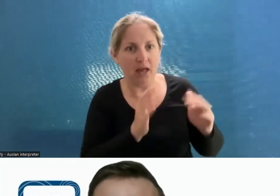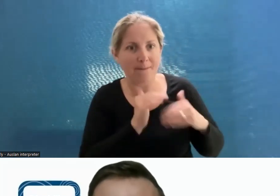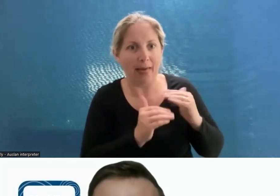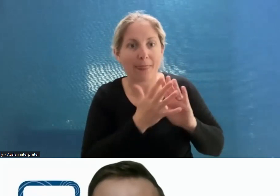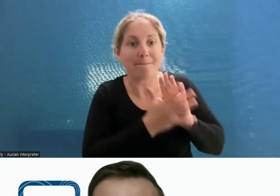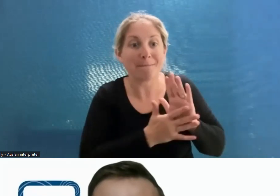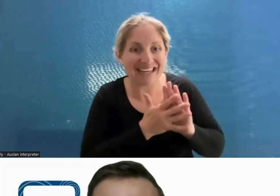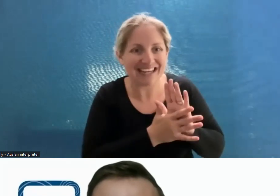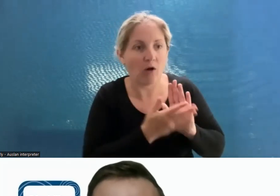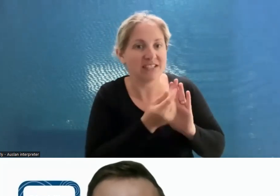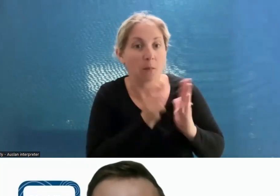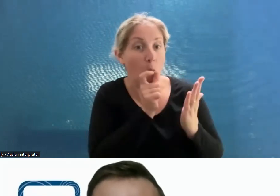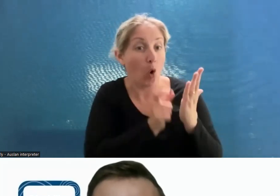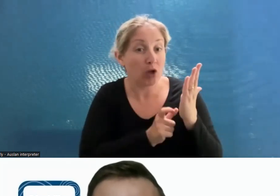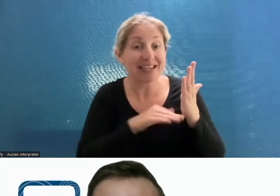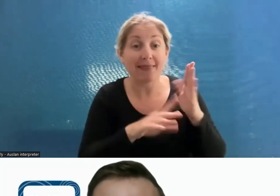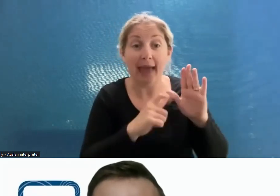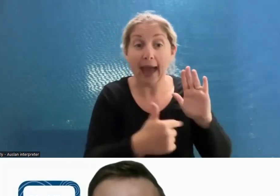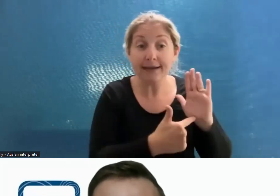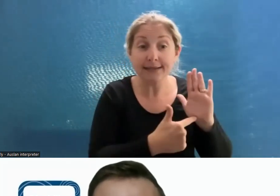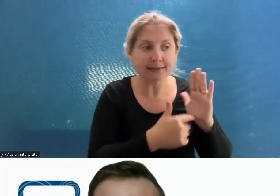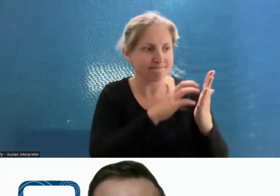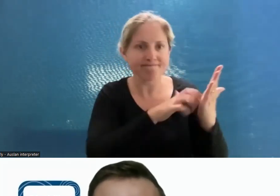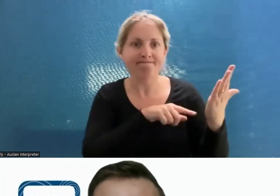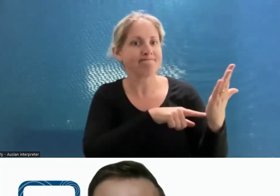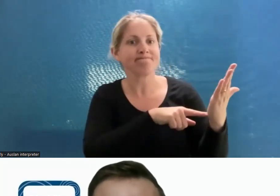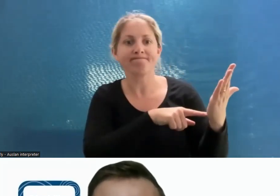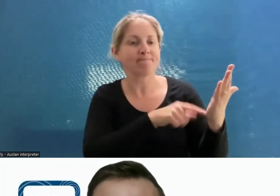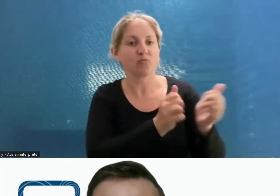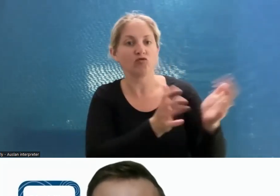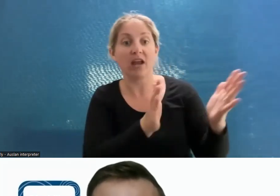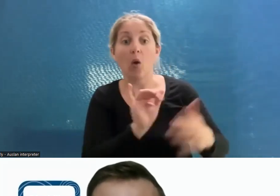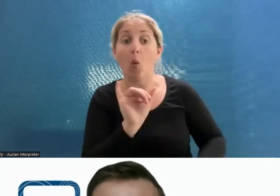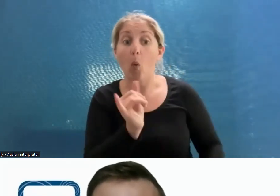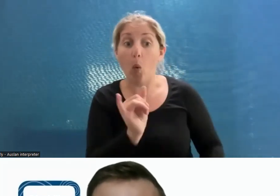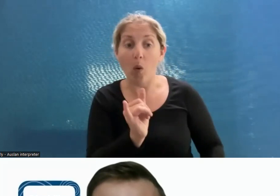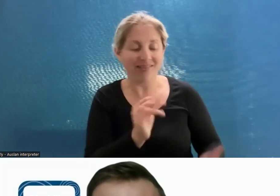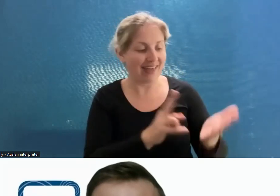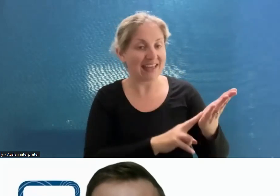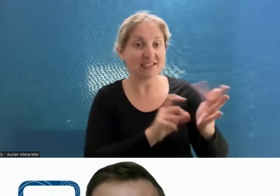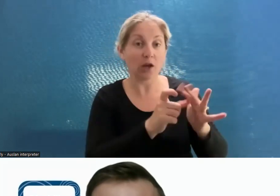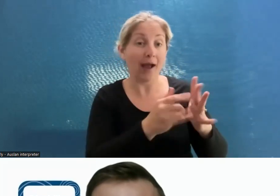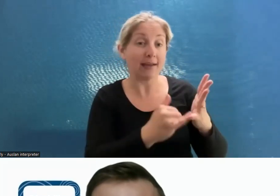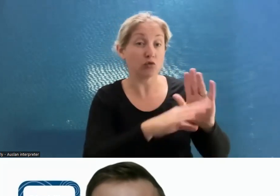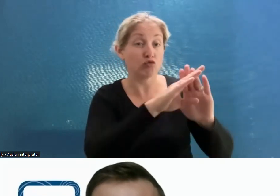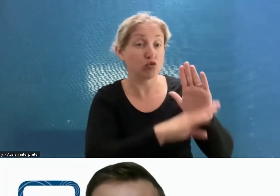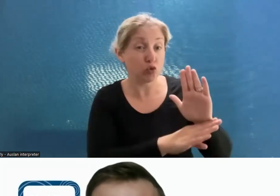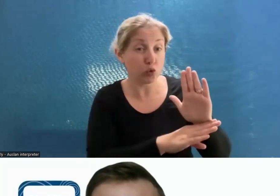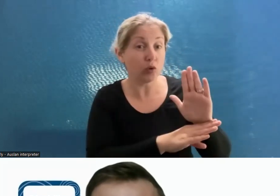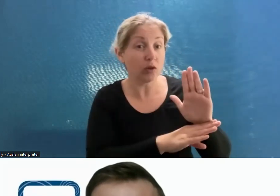words in the Act, or what is the meaning of the particular words in the NDIS rules.